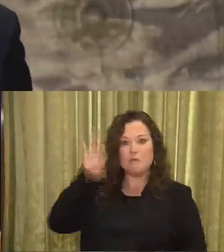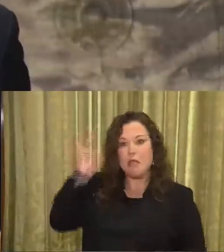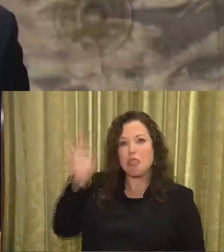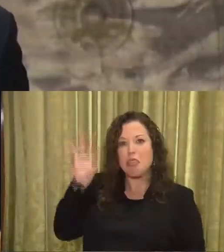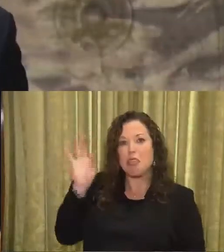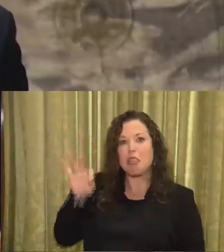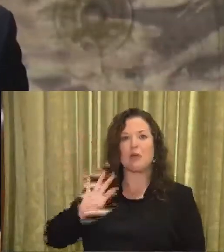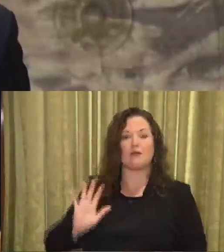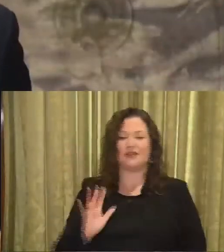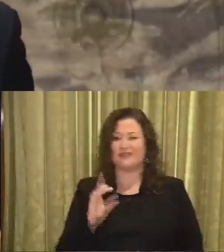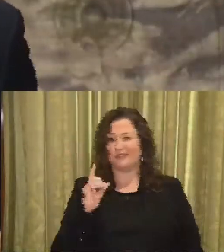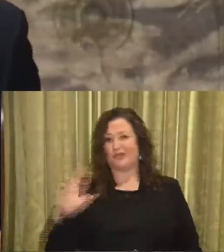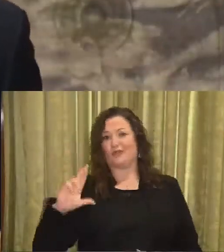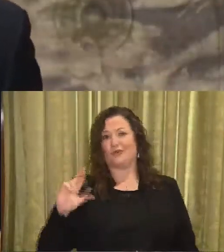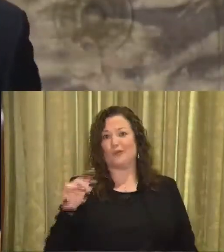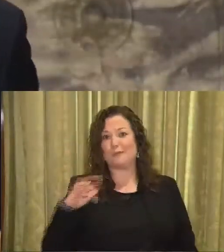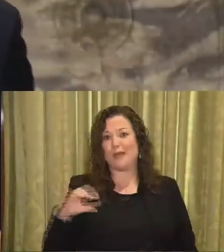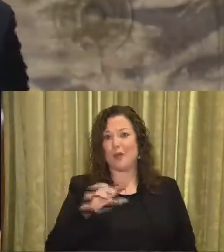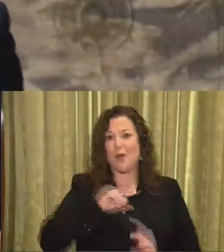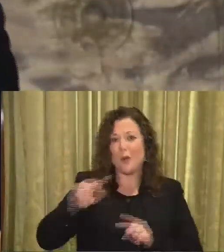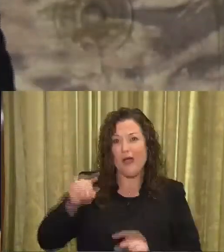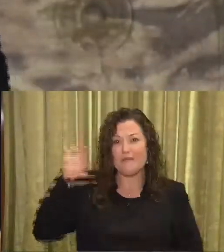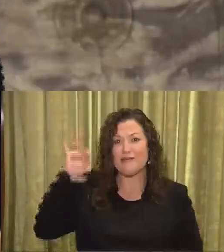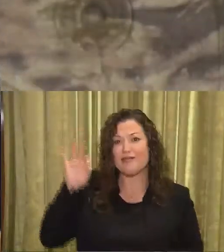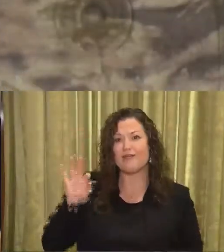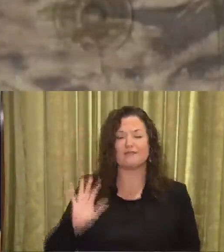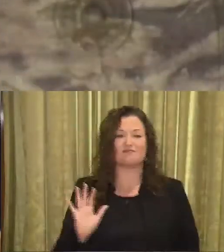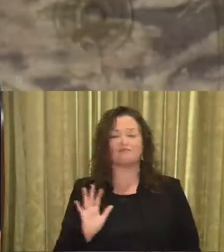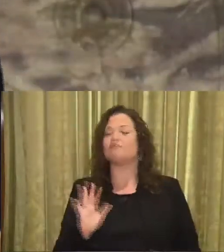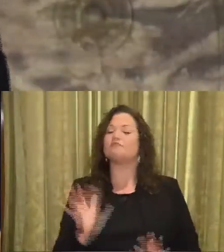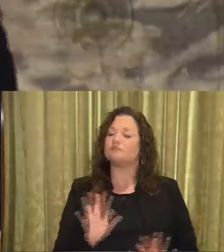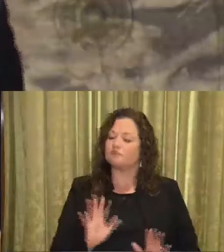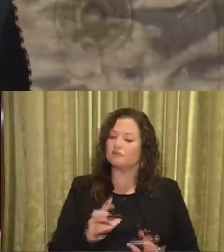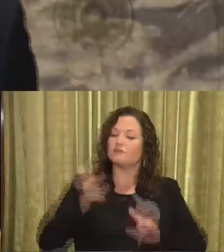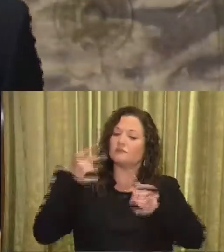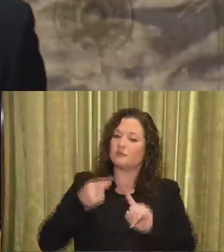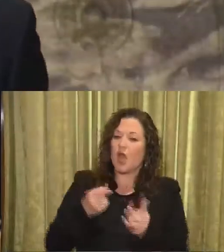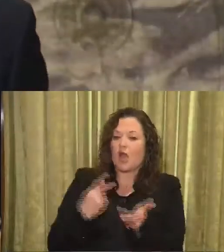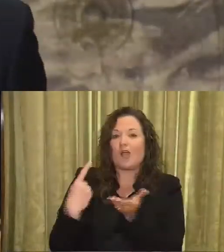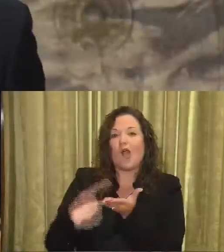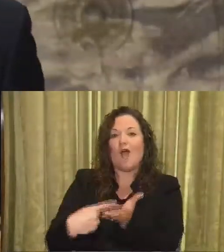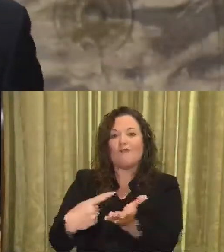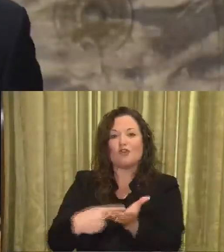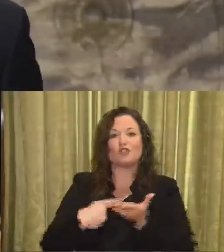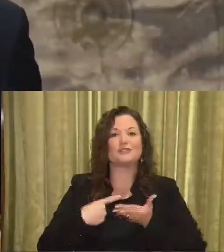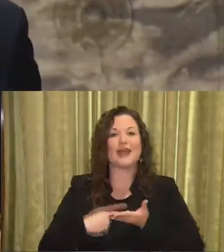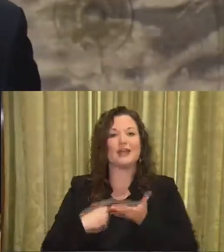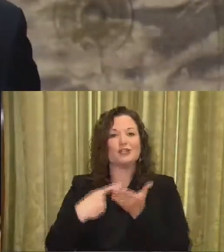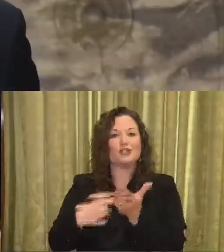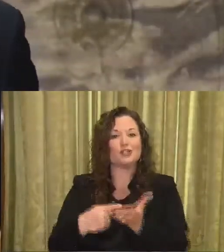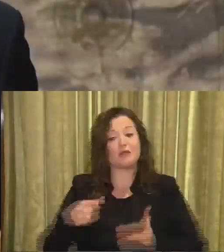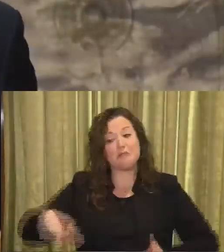and so the intent is to have a conversation and where you know they can talk to us.